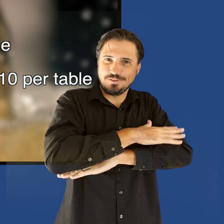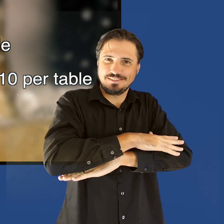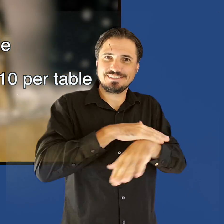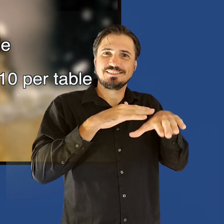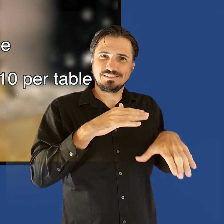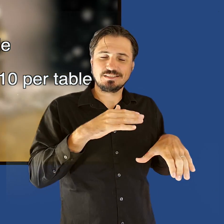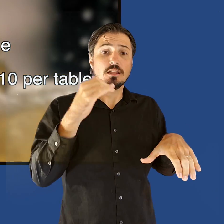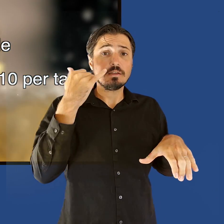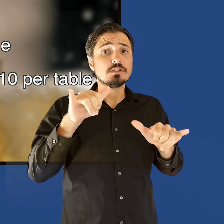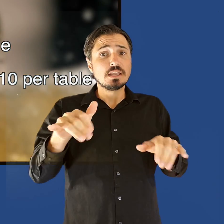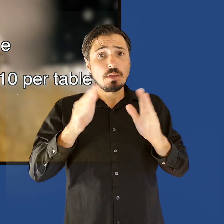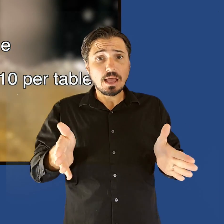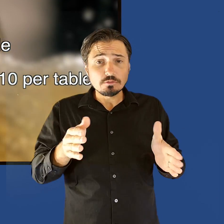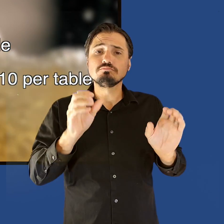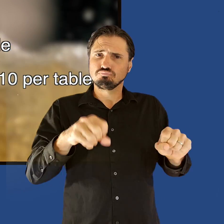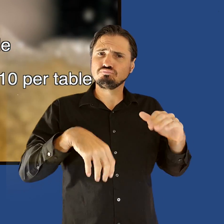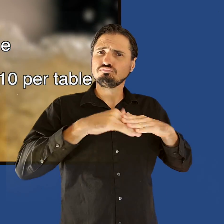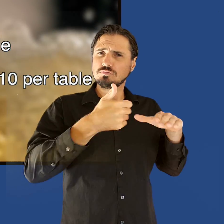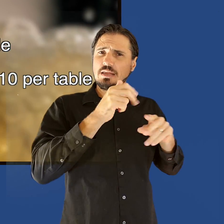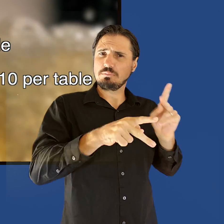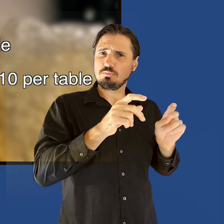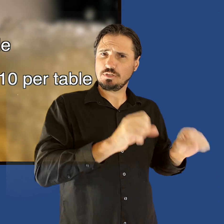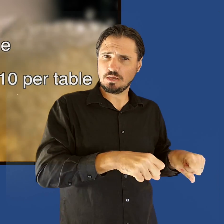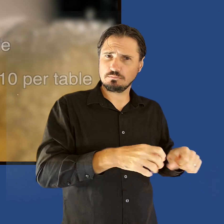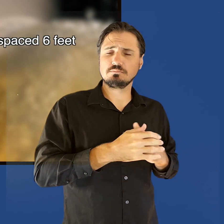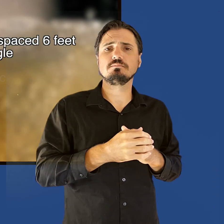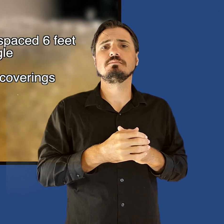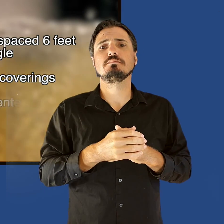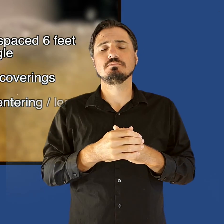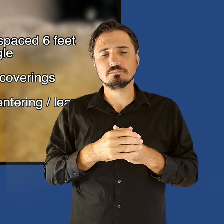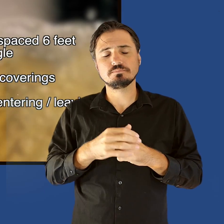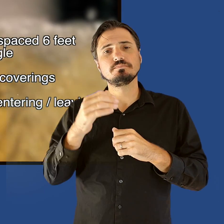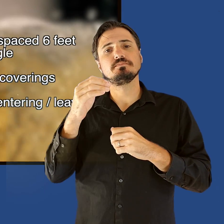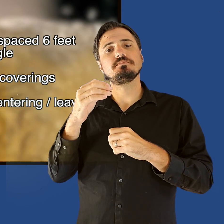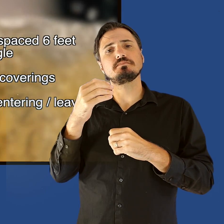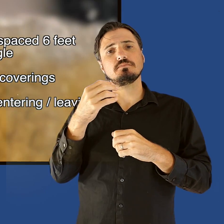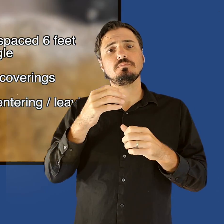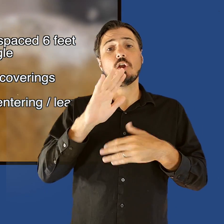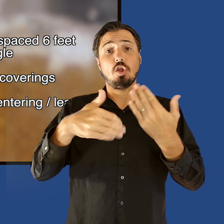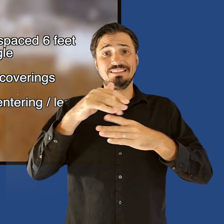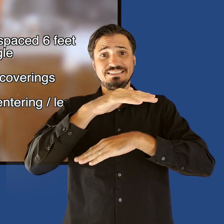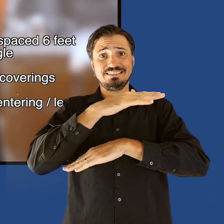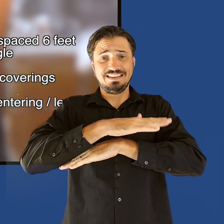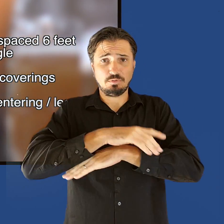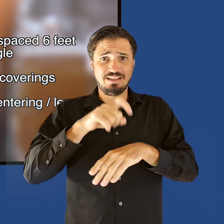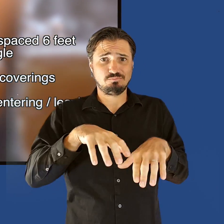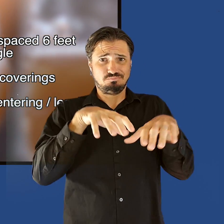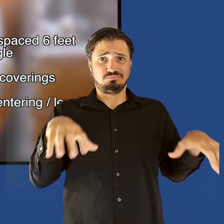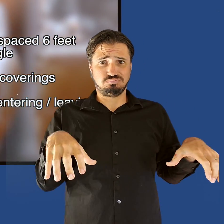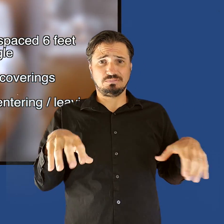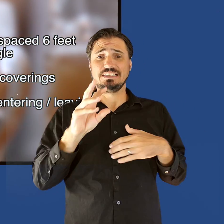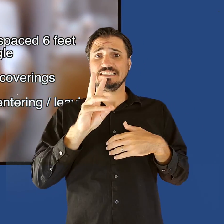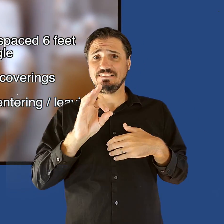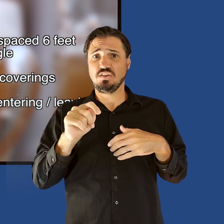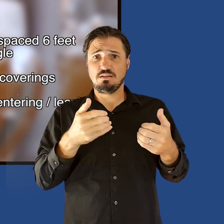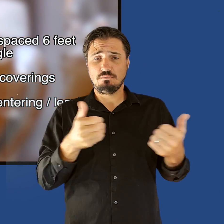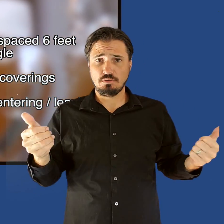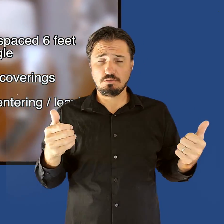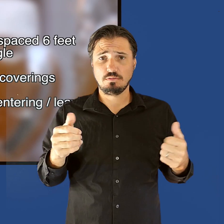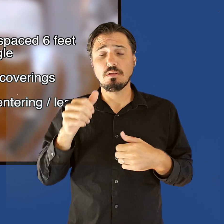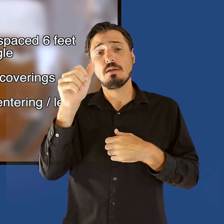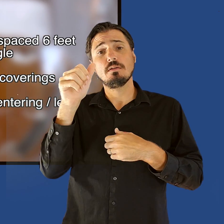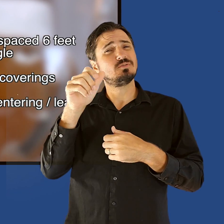If they are members of the same household, the table size can go to 10 people. Different table groups within the bar should remain at least 6 feet apart and must not intermingle.